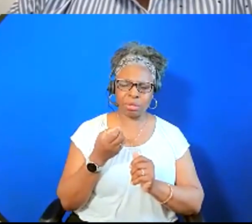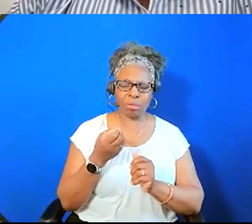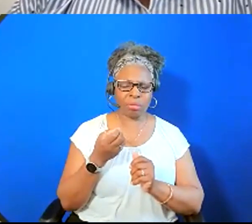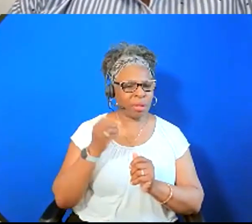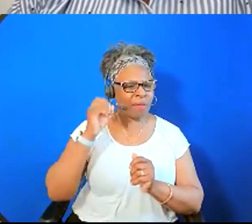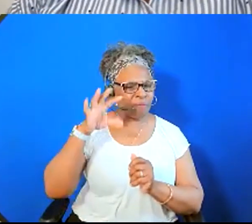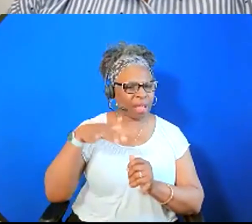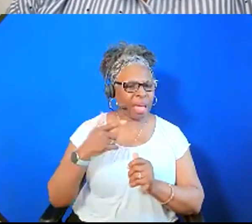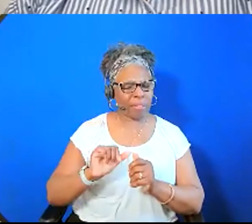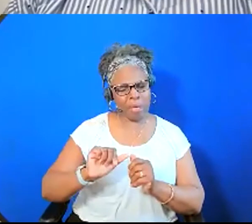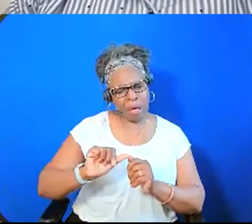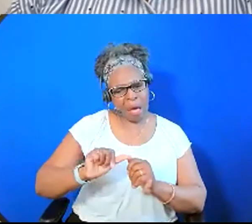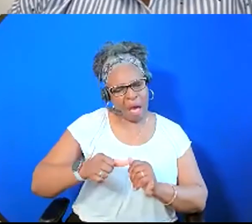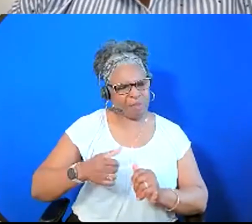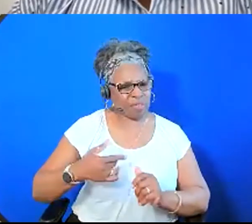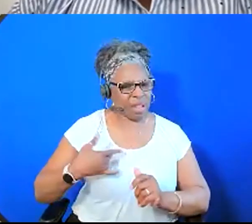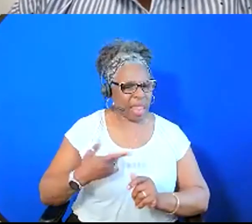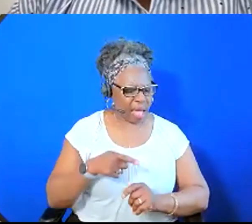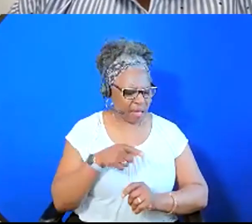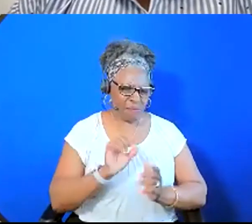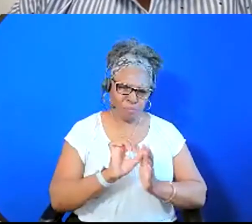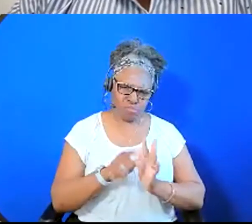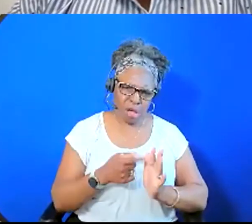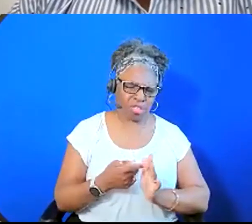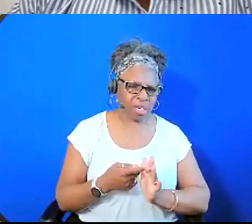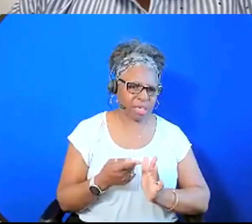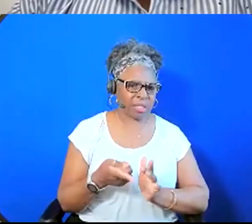And that is, of course, many times on the shoulders of the institutions,